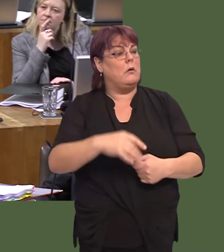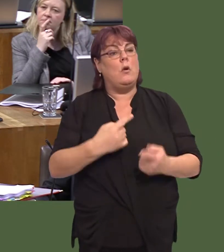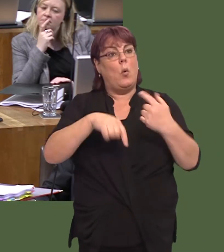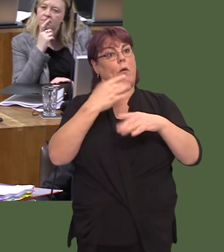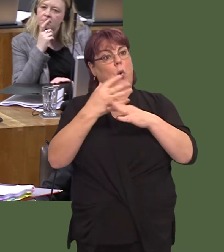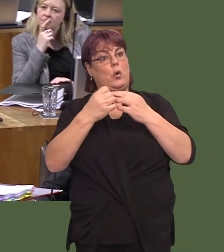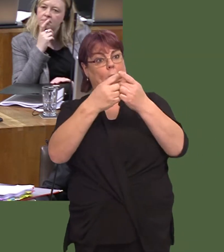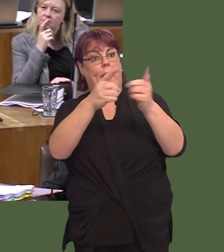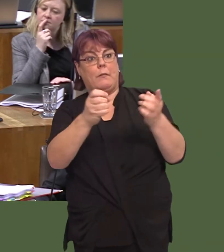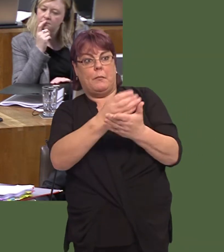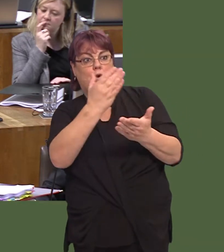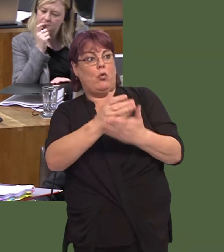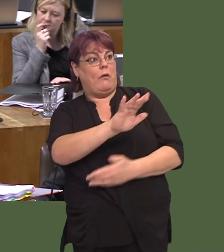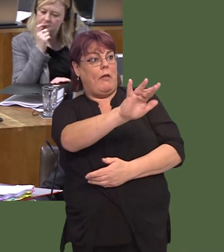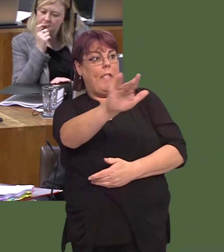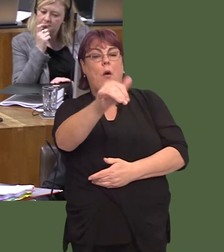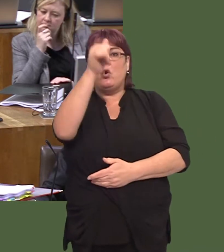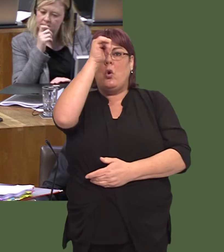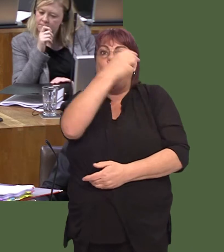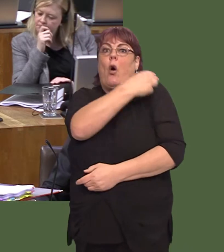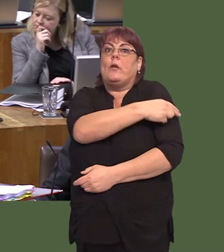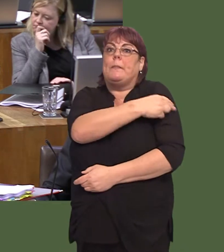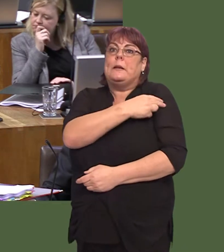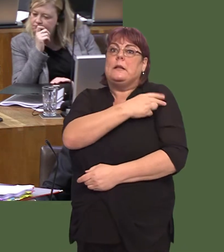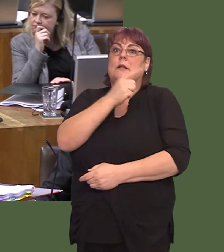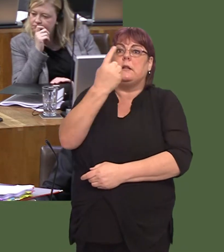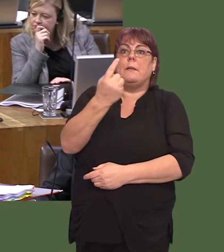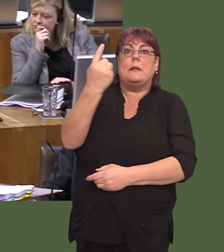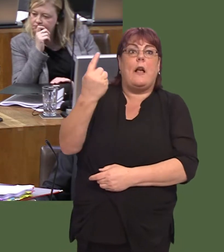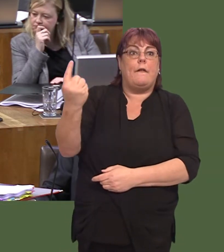We know that the hospices themselves have taken a greater role over the past five years